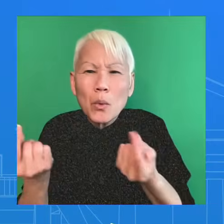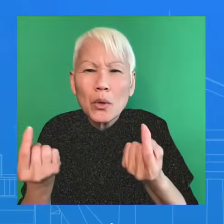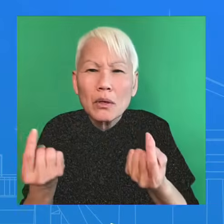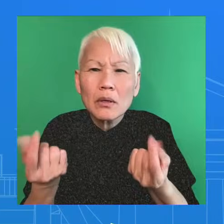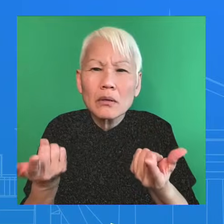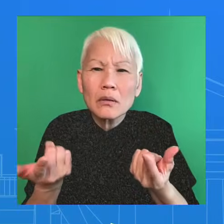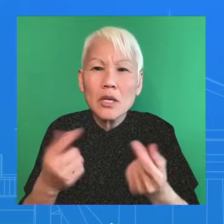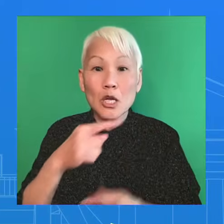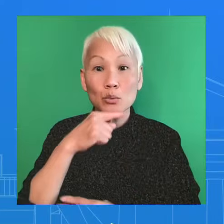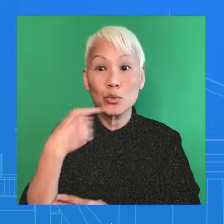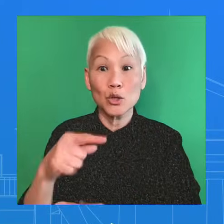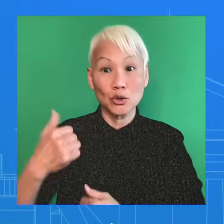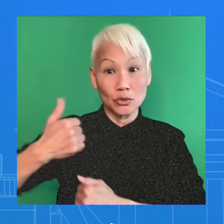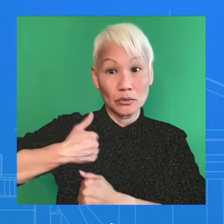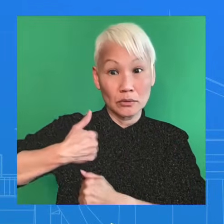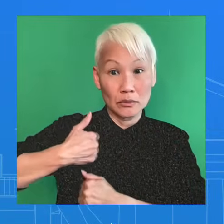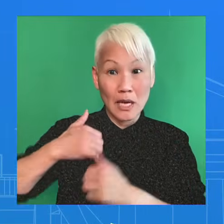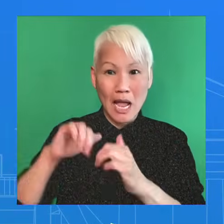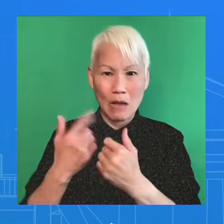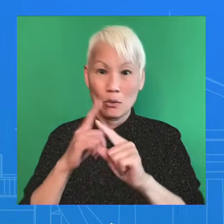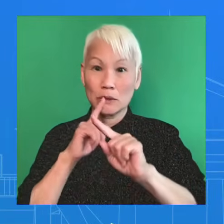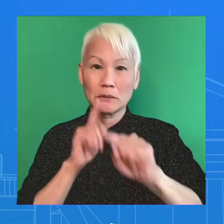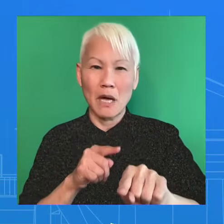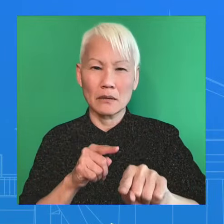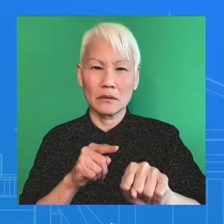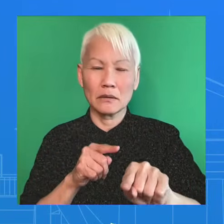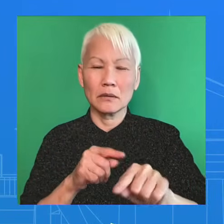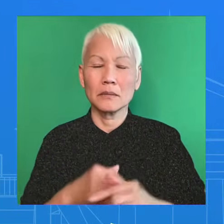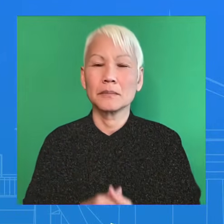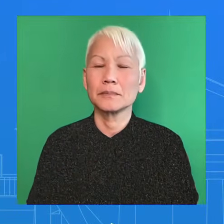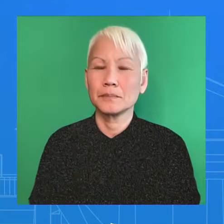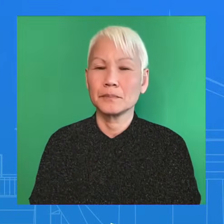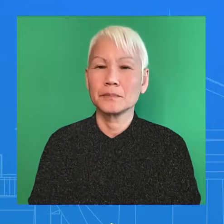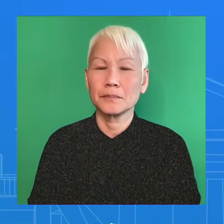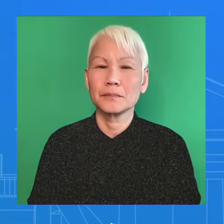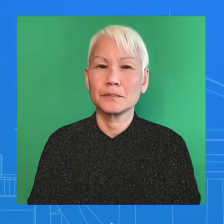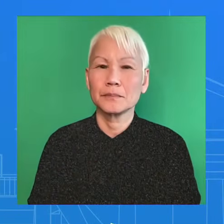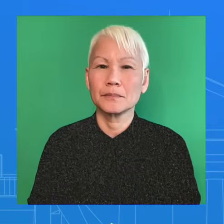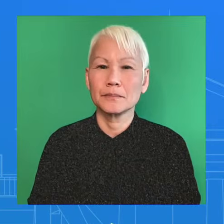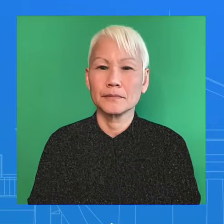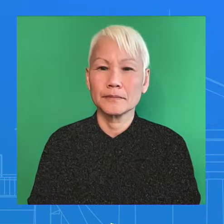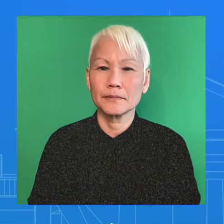can you give your assessment, the administration's assessment on how significant the recent and ongoing gains